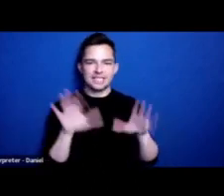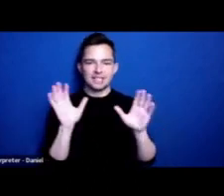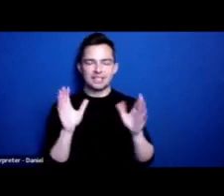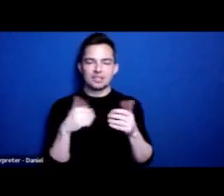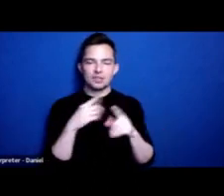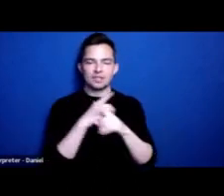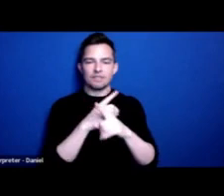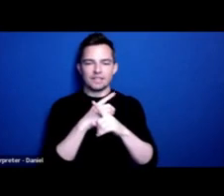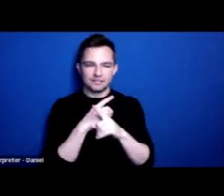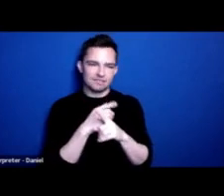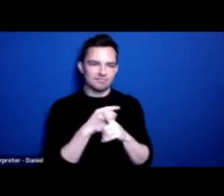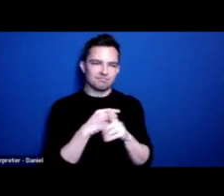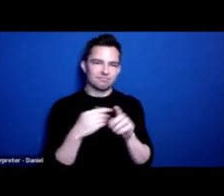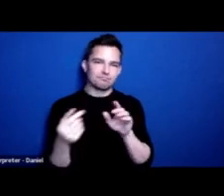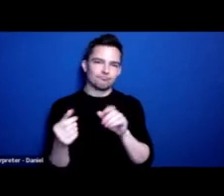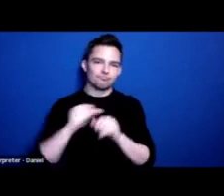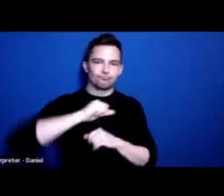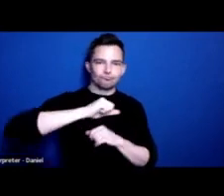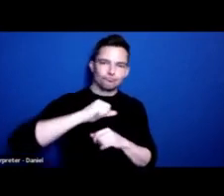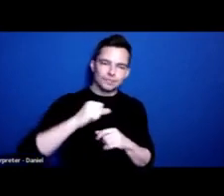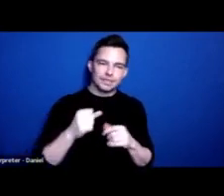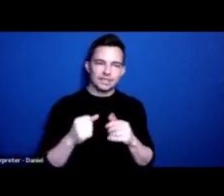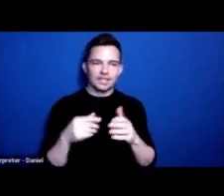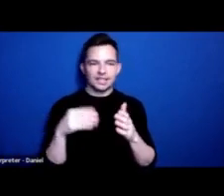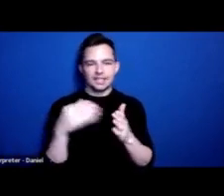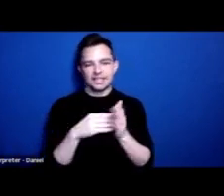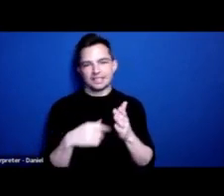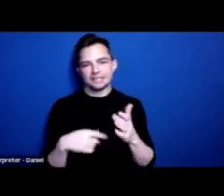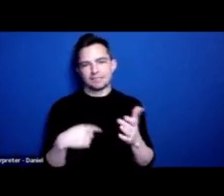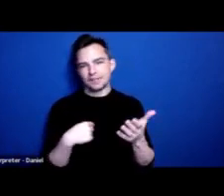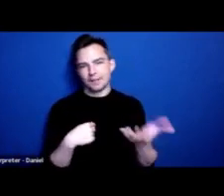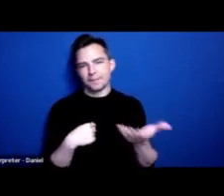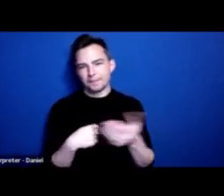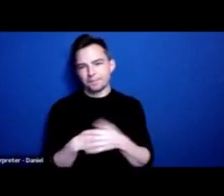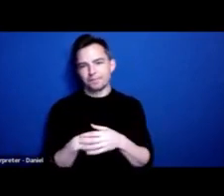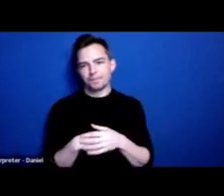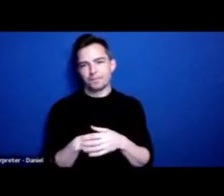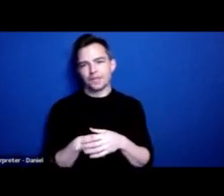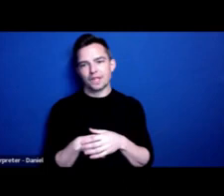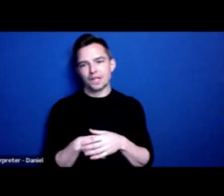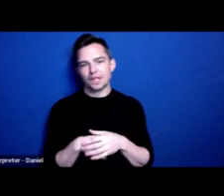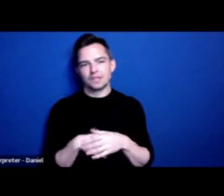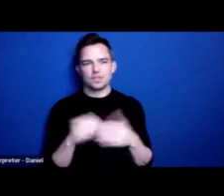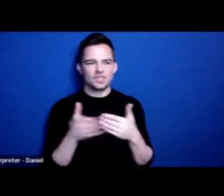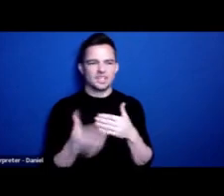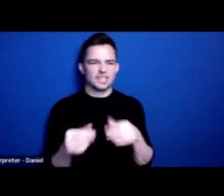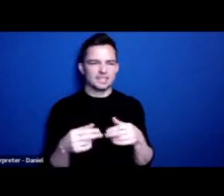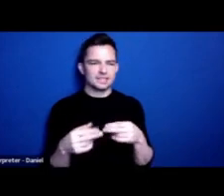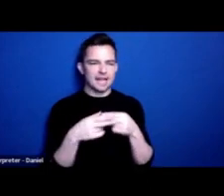against me. And you know, we go the next slide, please. So what